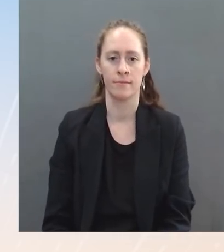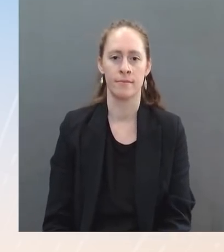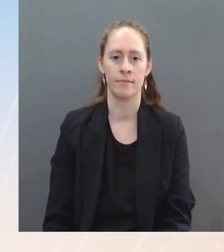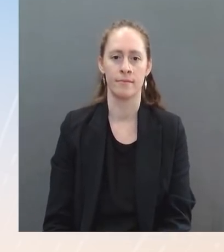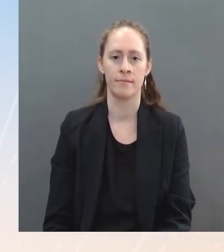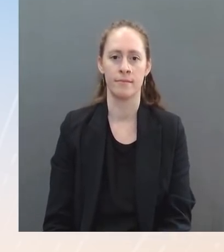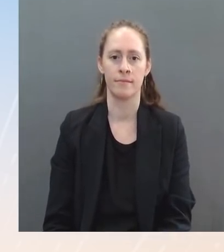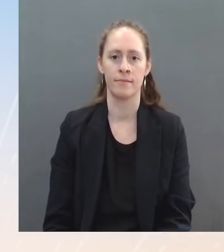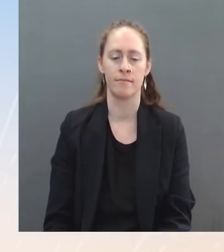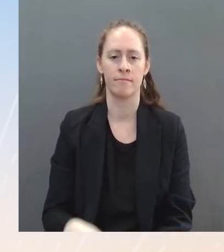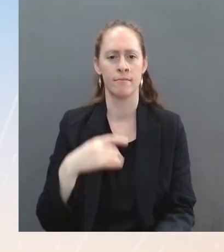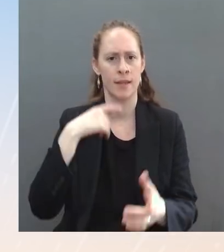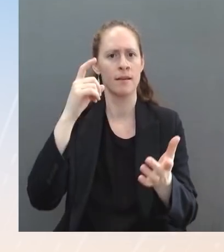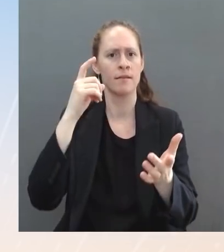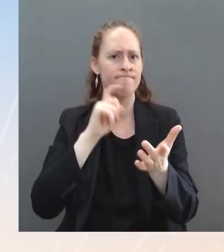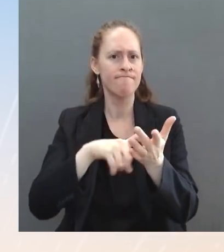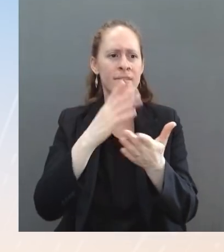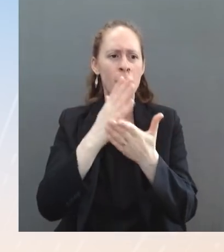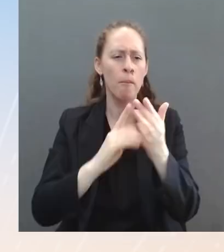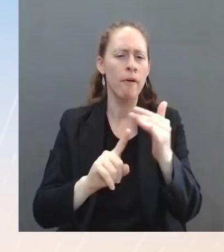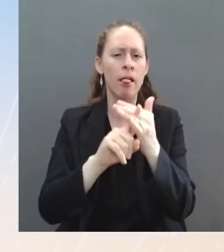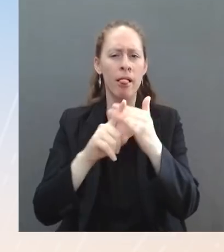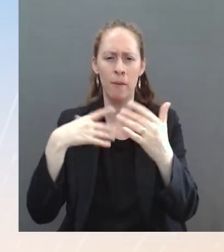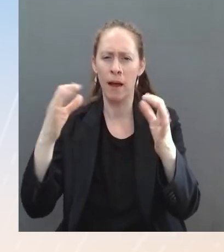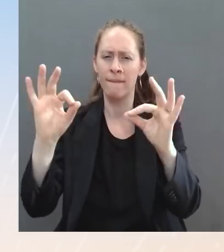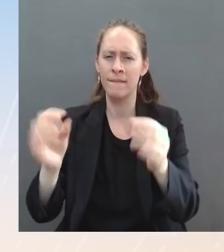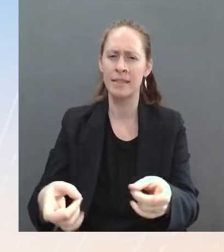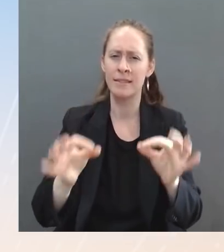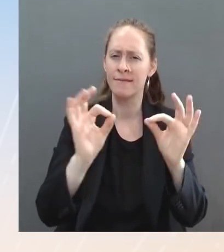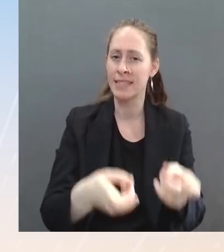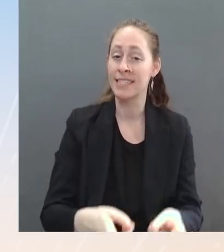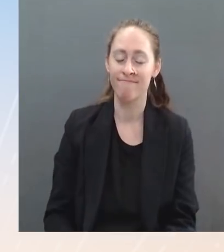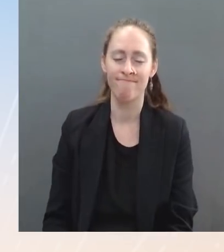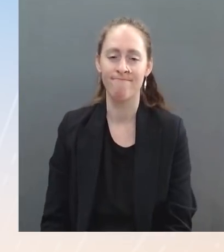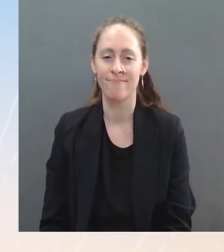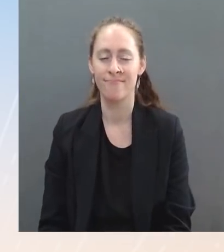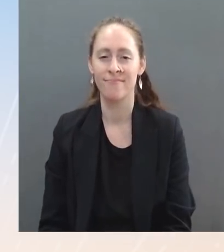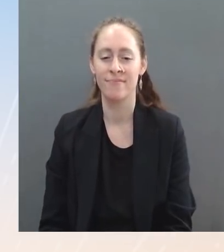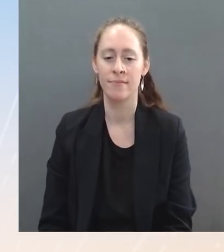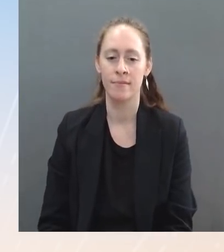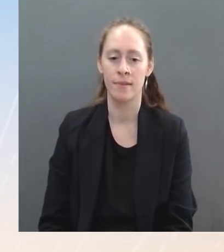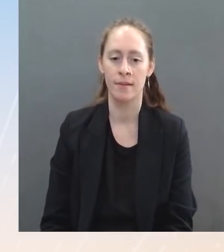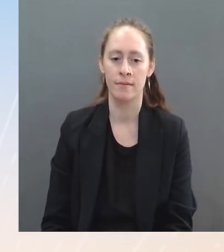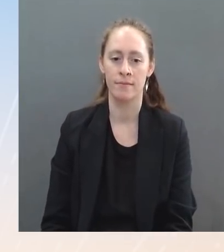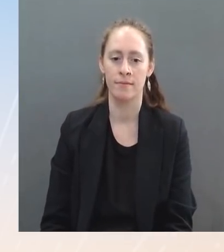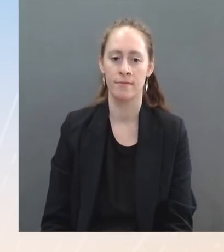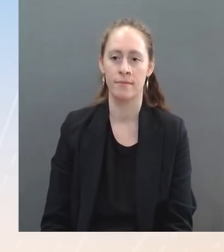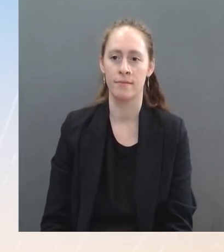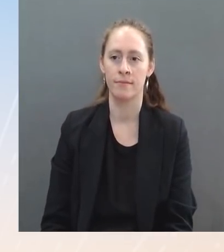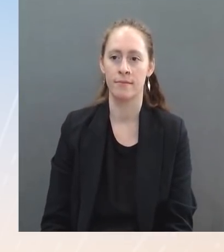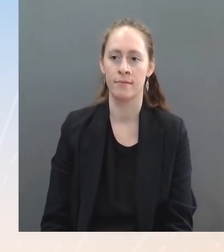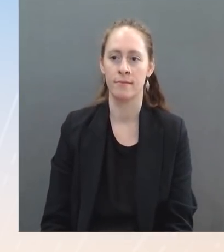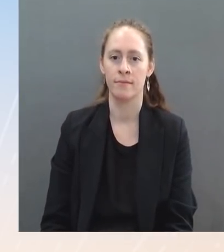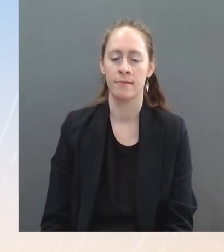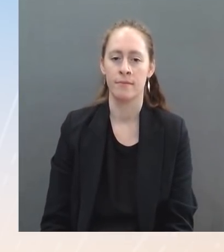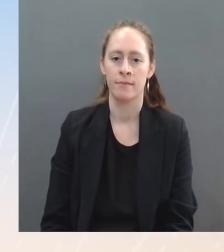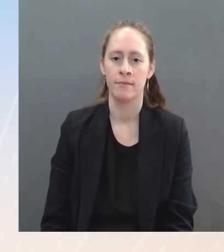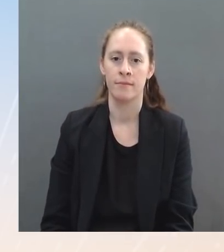One is -- to follow on, I think, what you just said, which is -- you've identified there's been a problem between crude oil prices and what folks are paying at the pump,